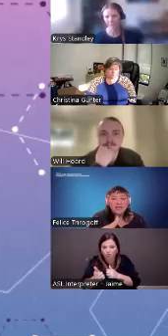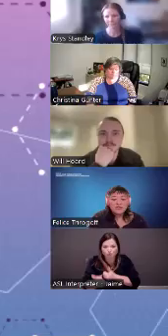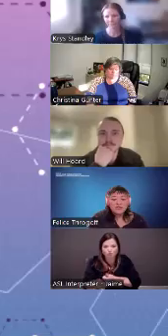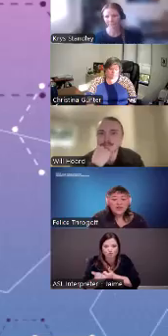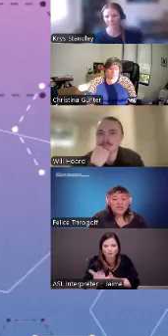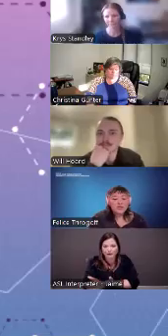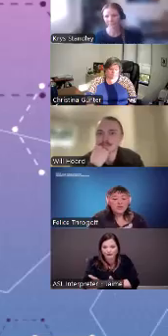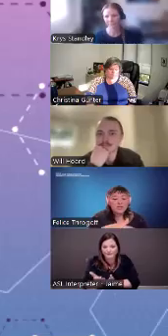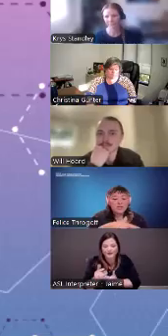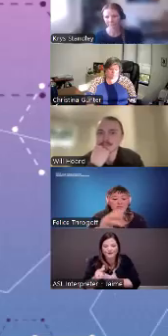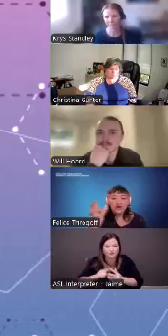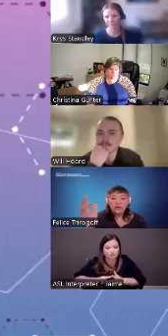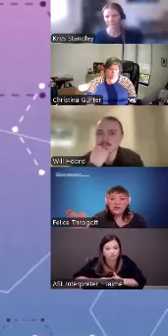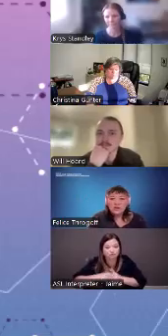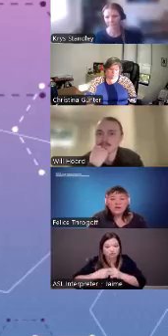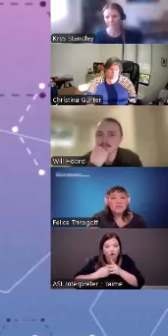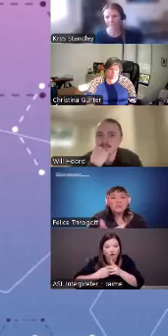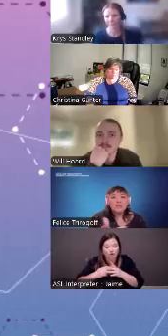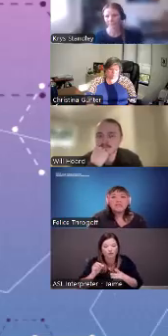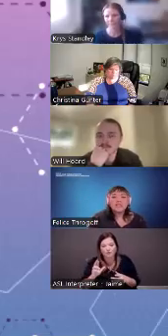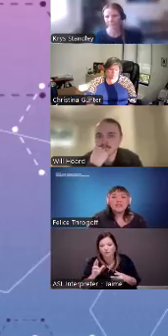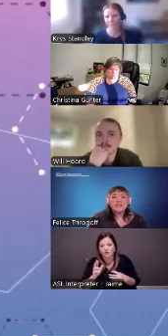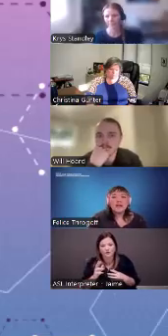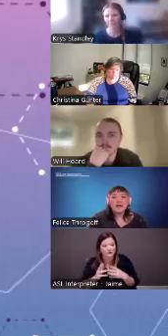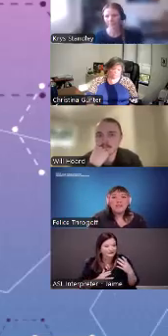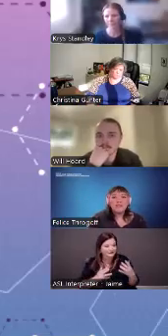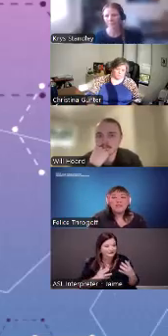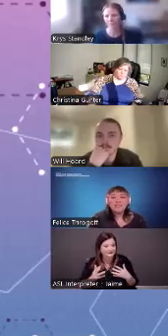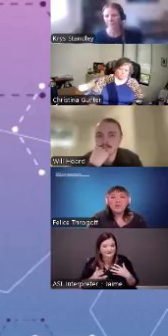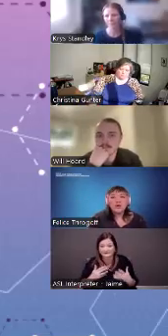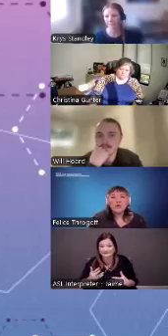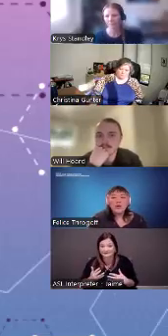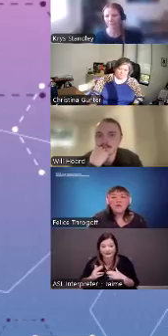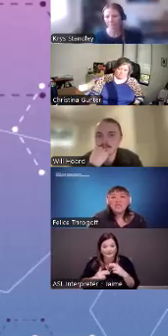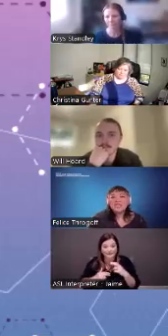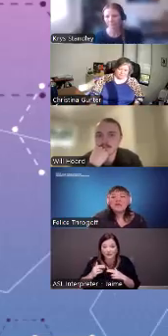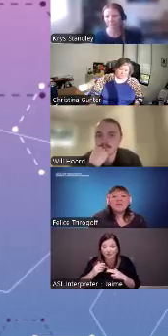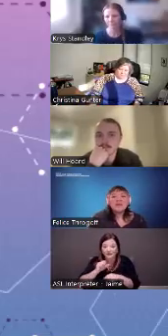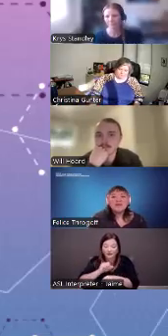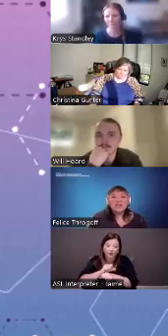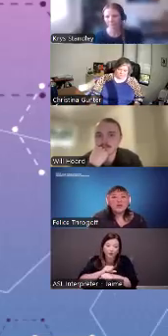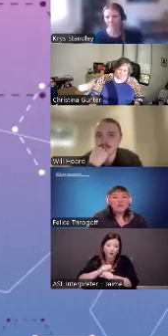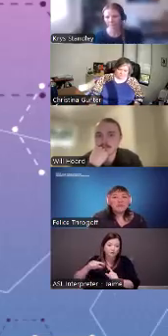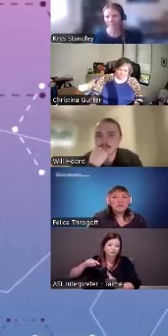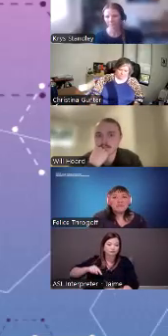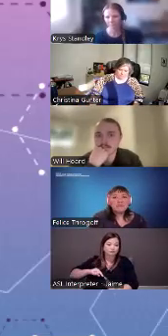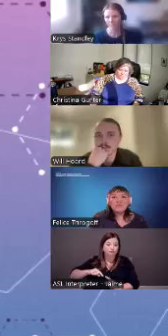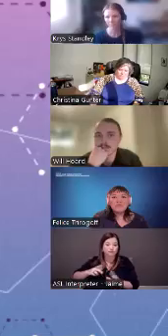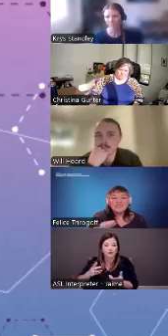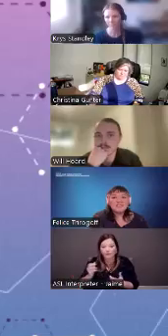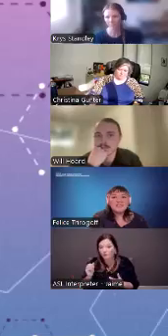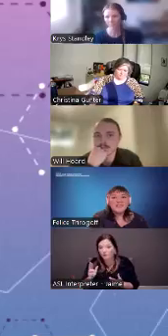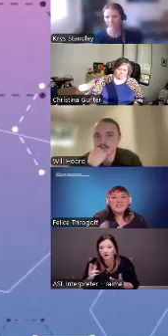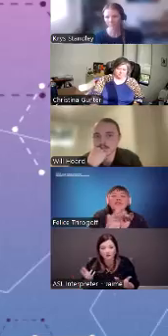get started or to start building work around it?